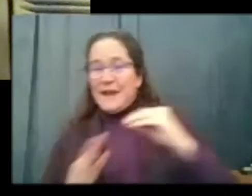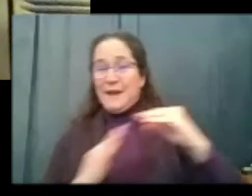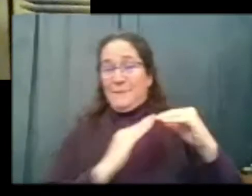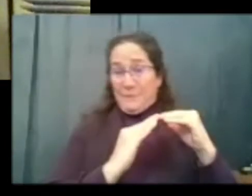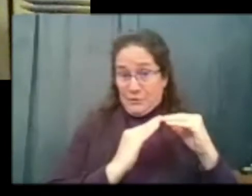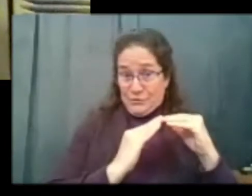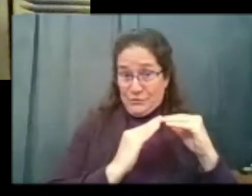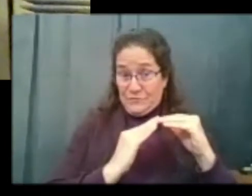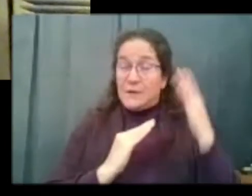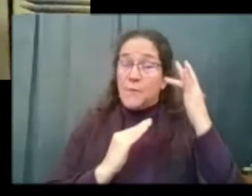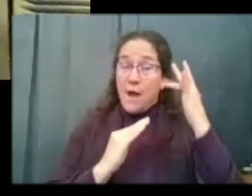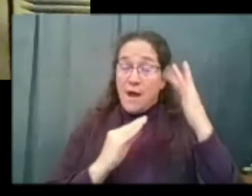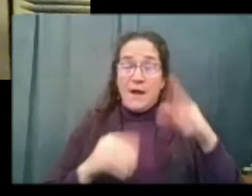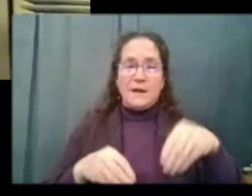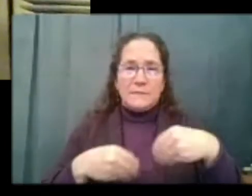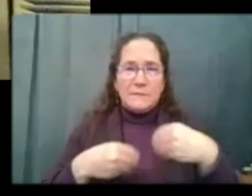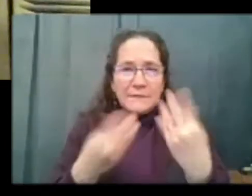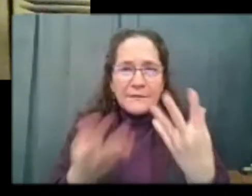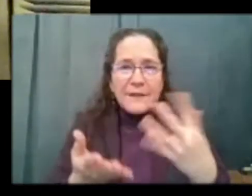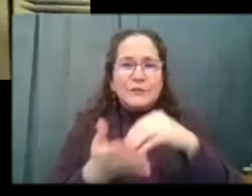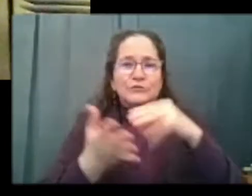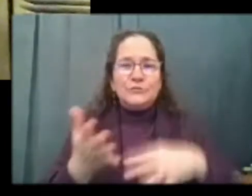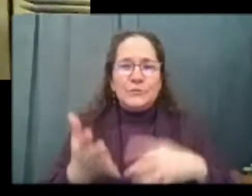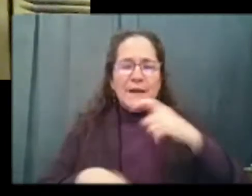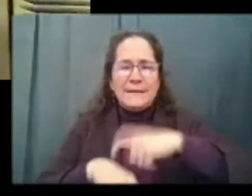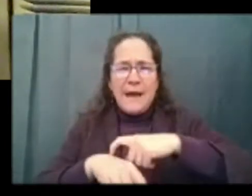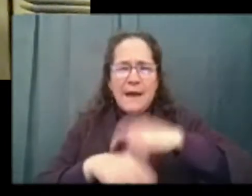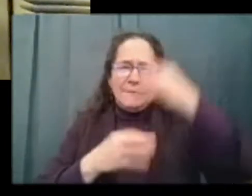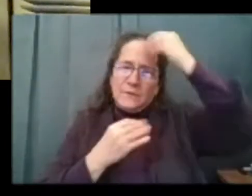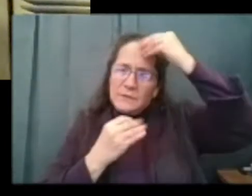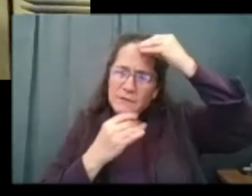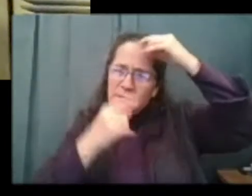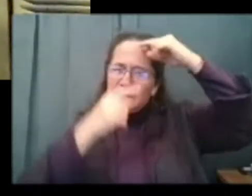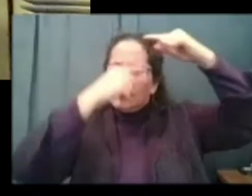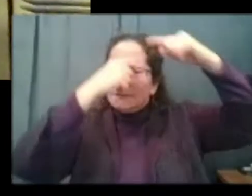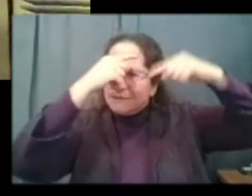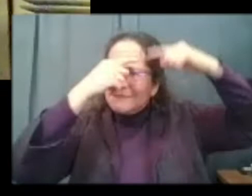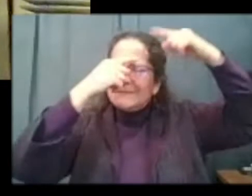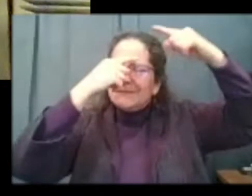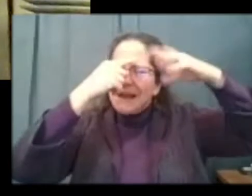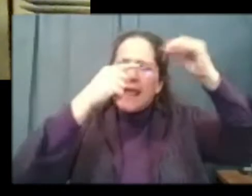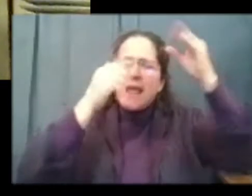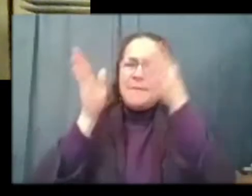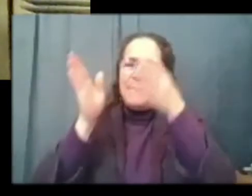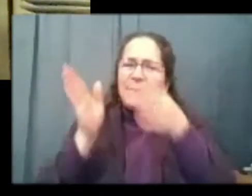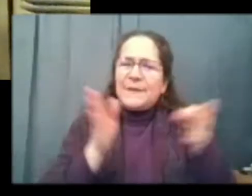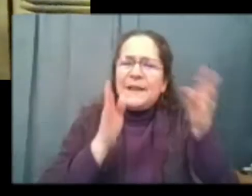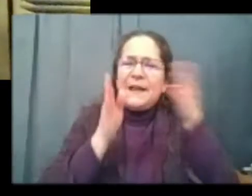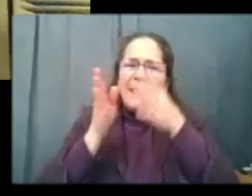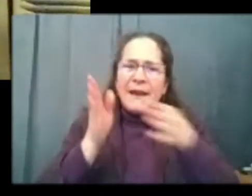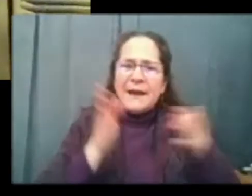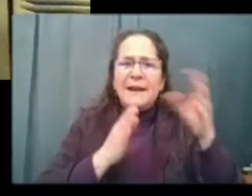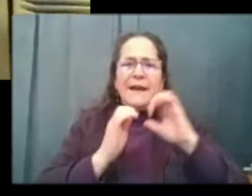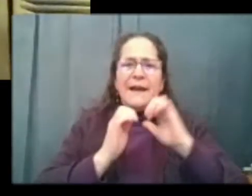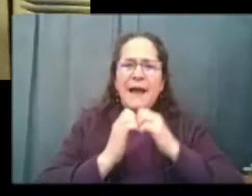and motor planning time during communication opportunities. Planning for the integration of assistive communication